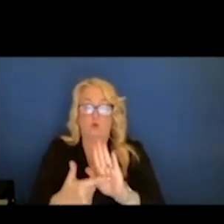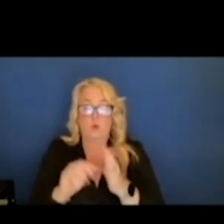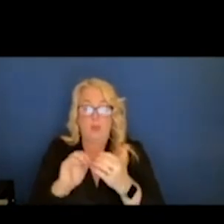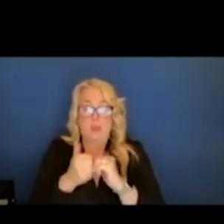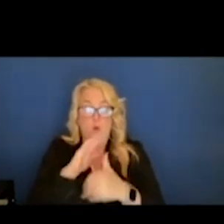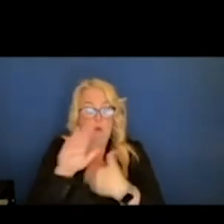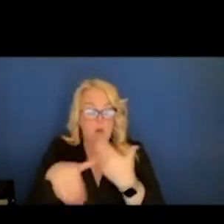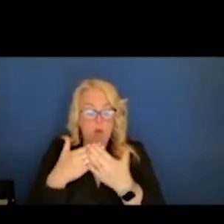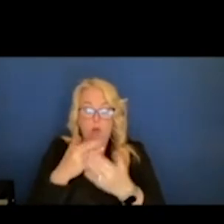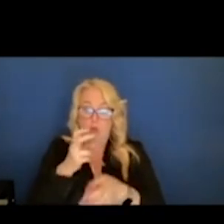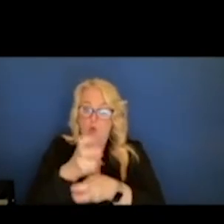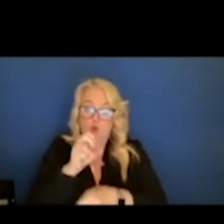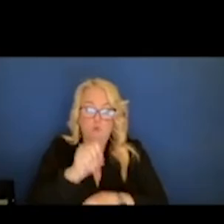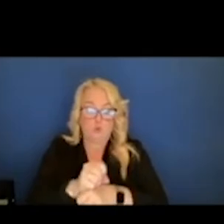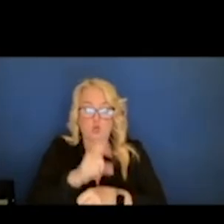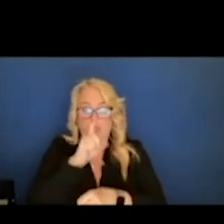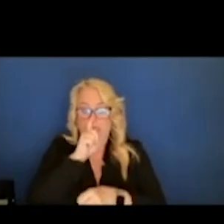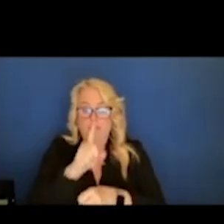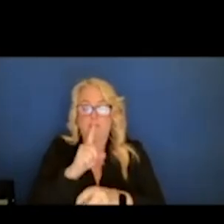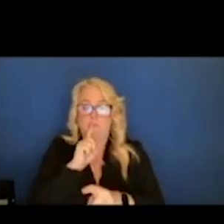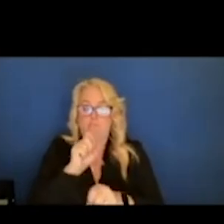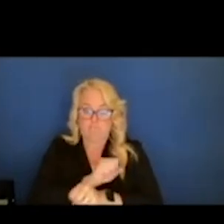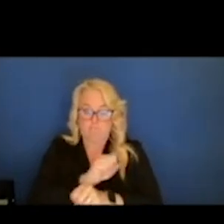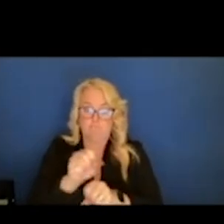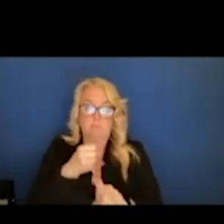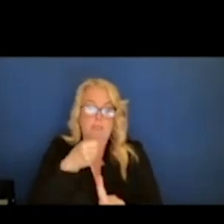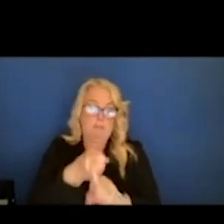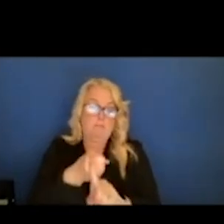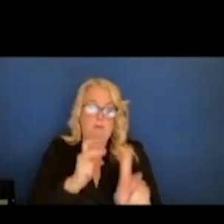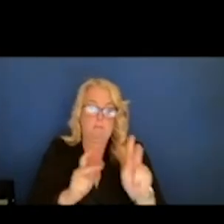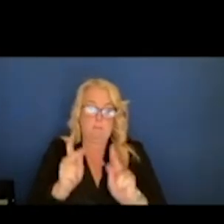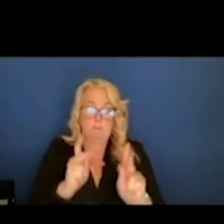how all this hard work is making a real impact. 84.421C Career Advancement Initiative